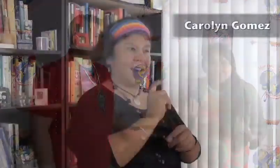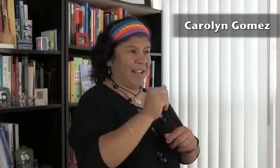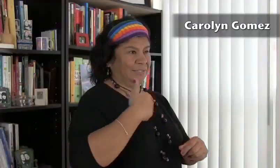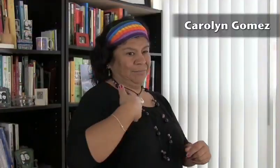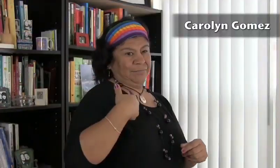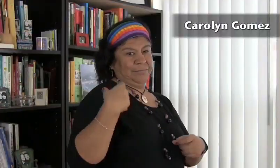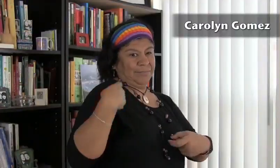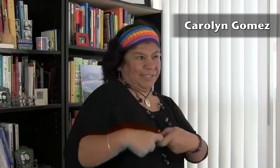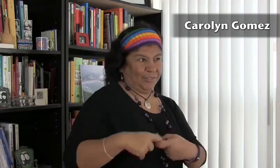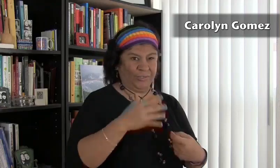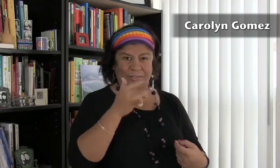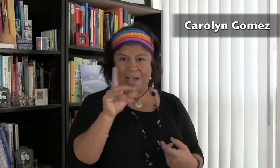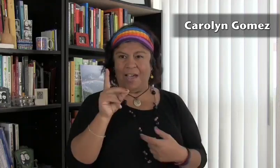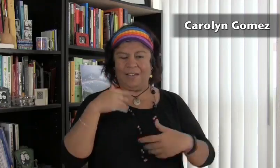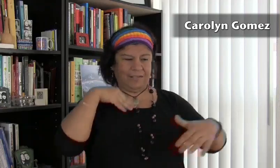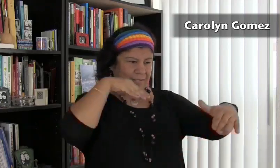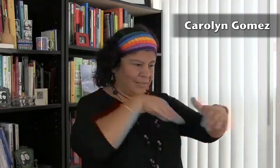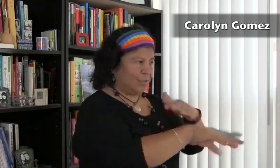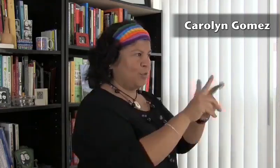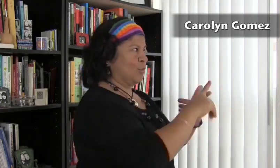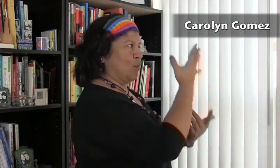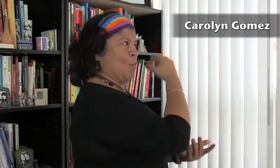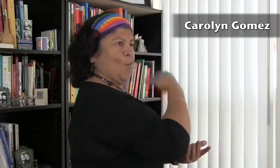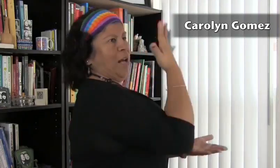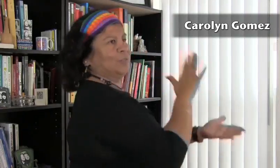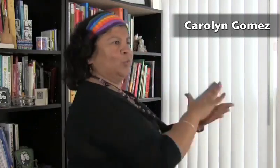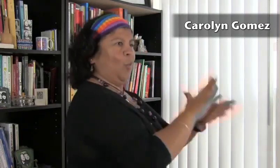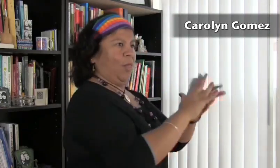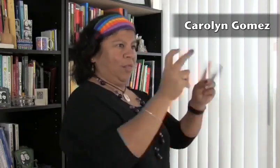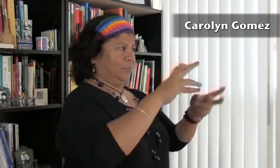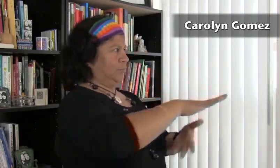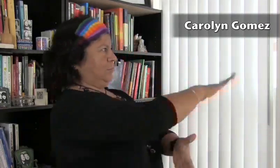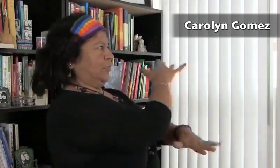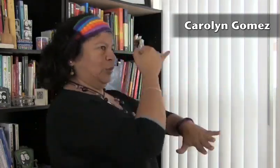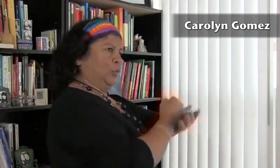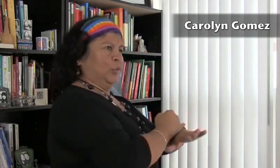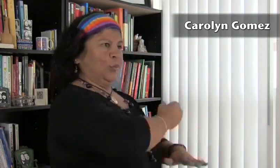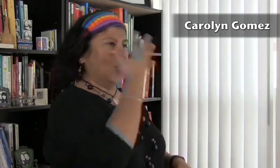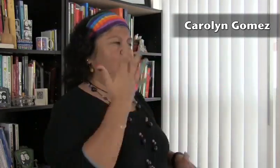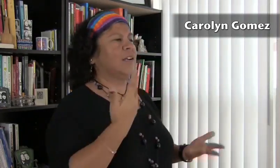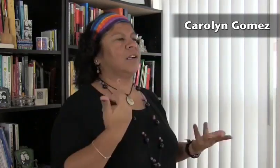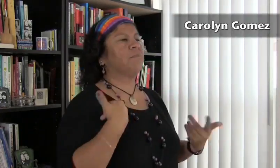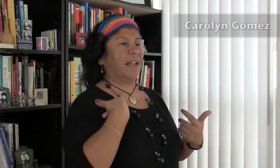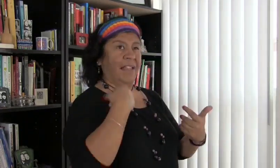Carolyn Gomez: I went from a Spanish-influenced environment into the Deaf school which was almost all white.